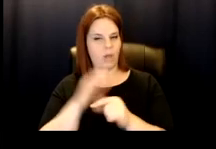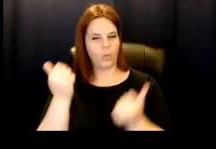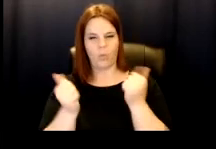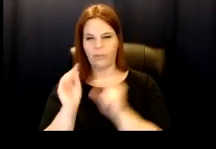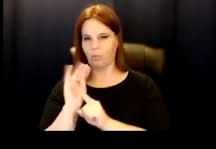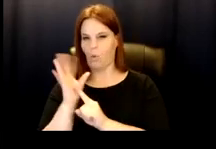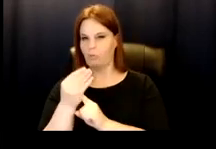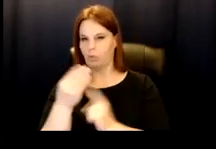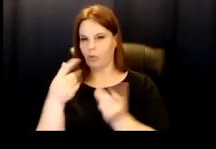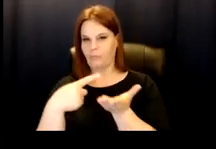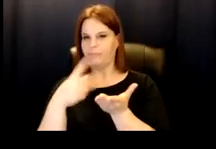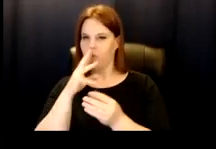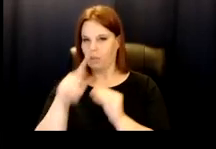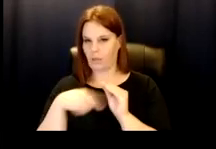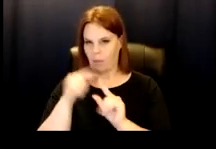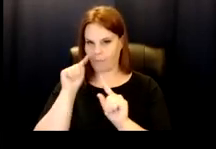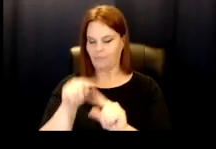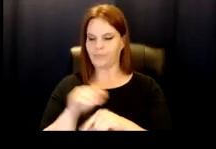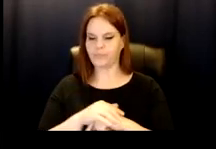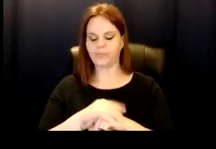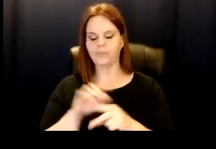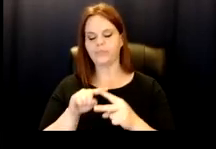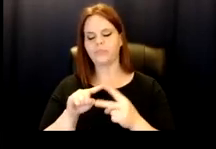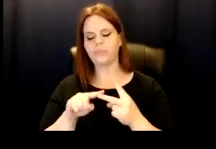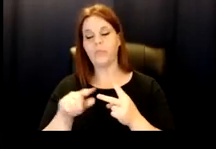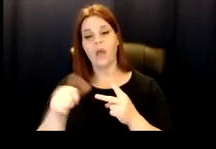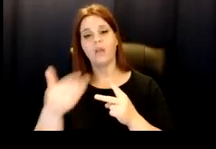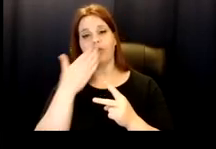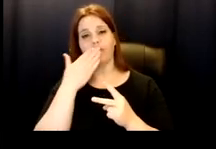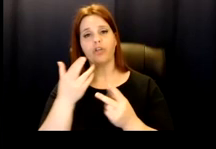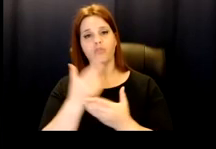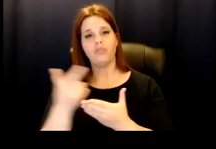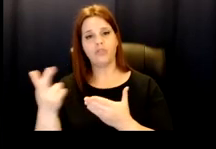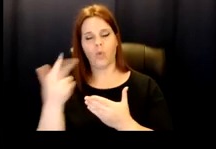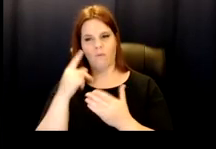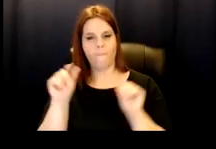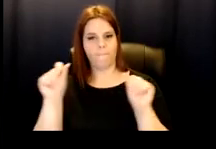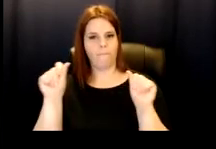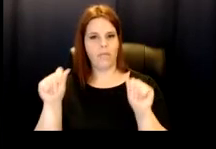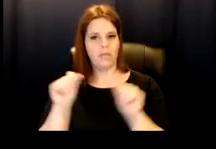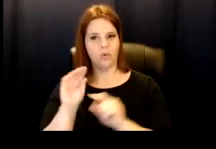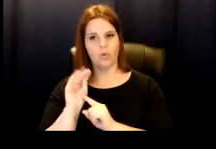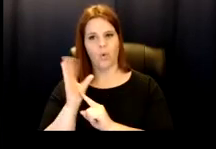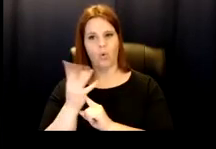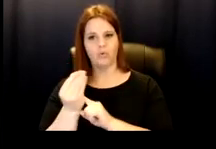In addition, I think another good resource for potentially culturally competent materials